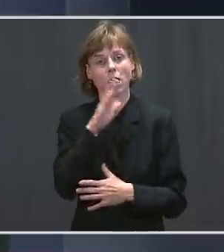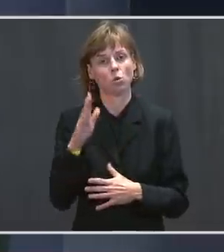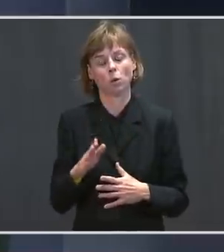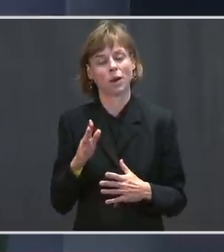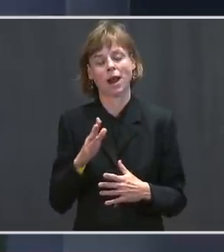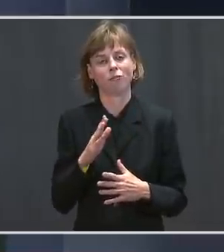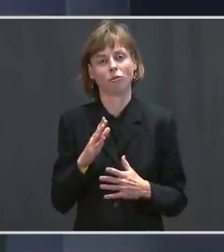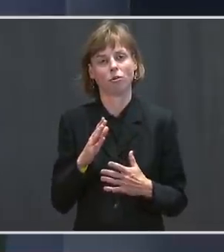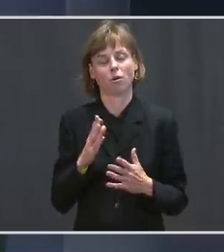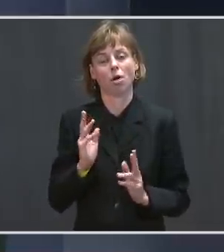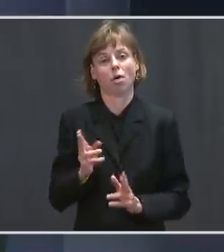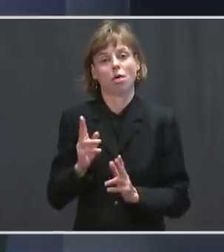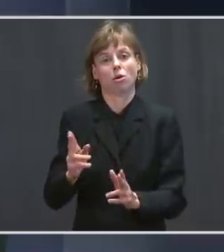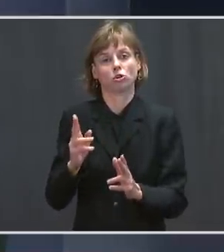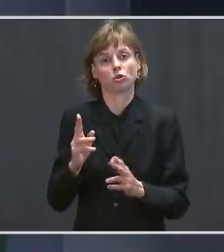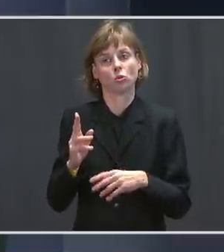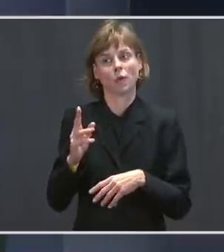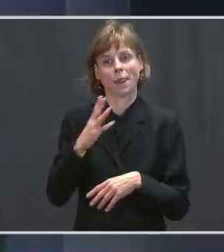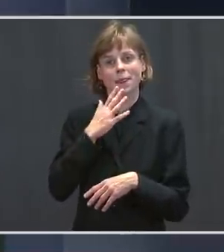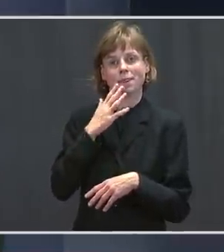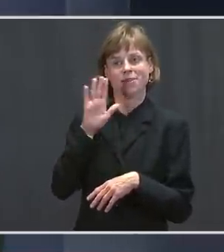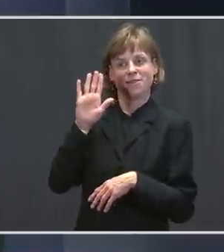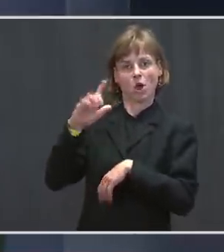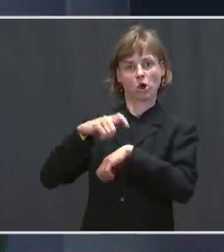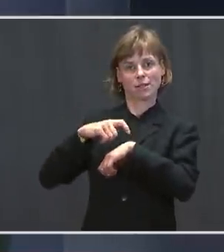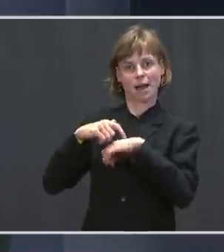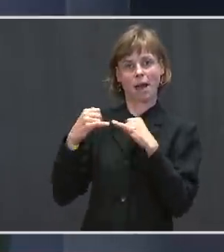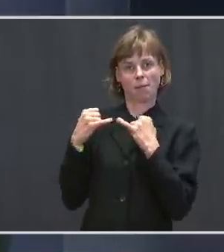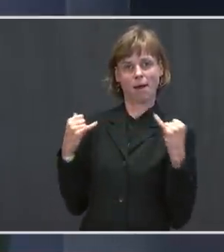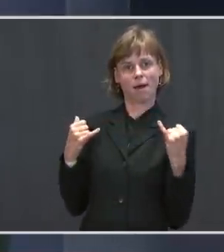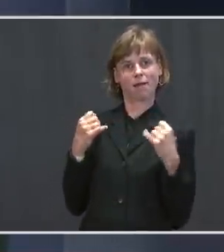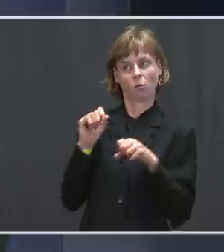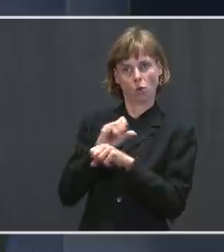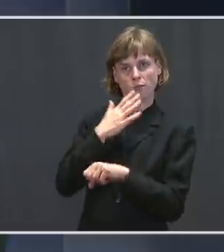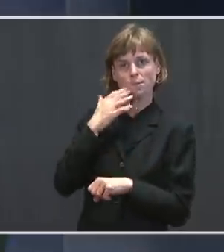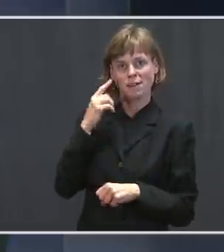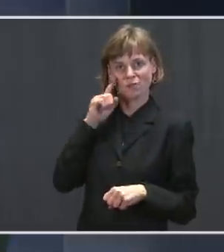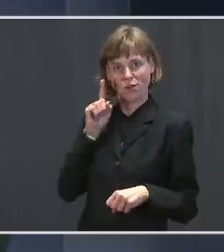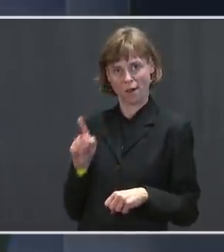or change the timeline that works best for them. And then as Jake also noted, there is an ongoing review